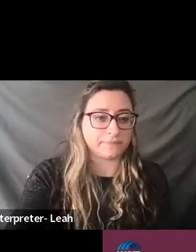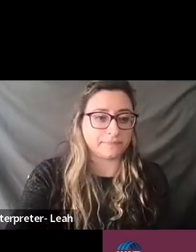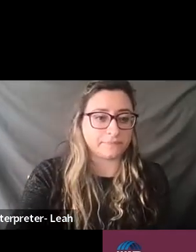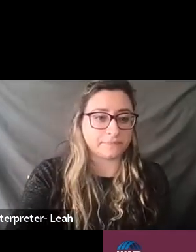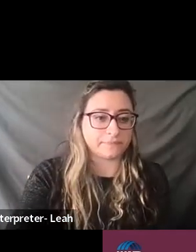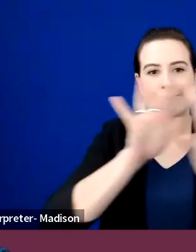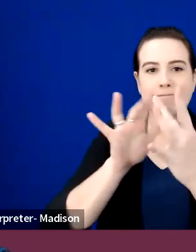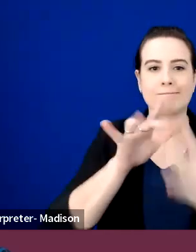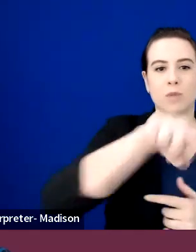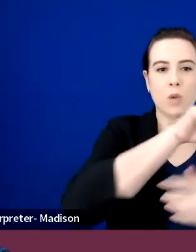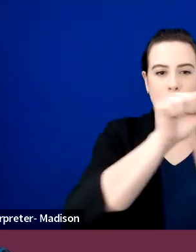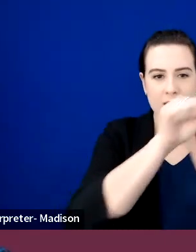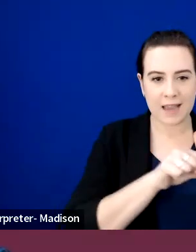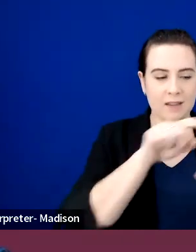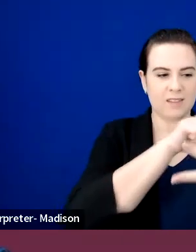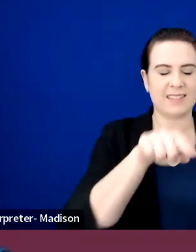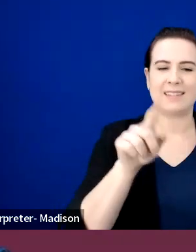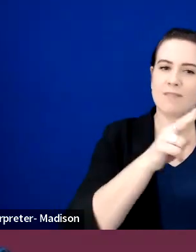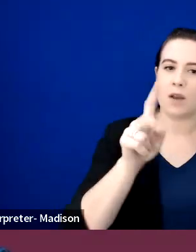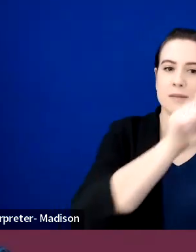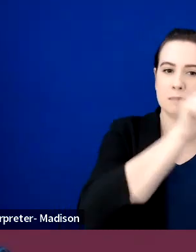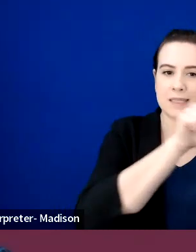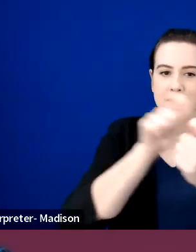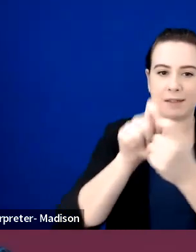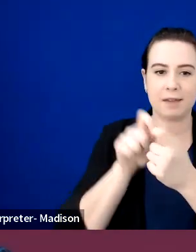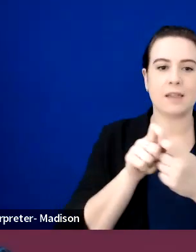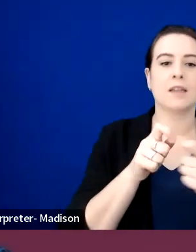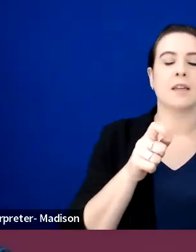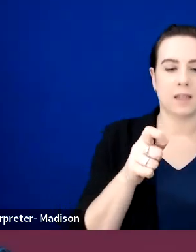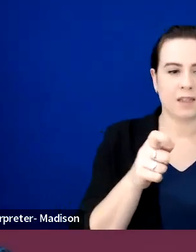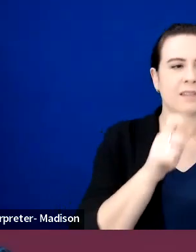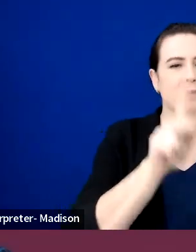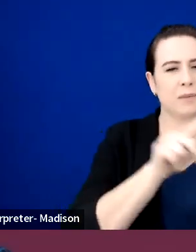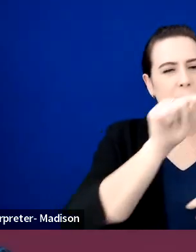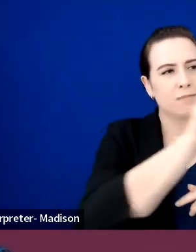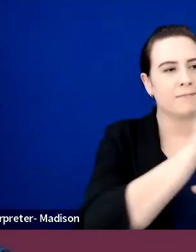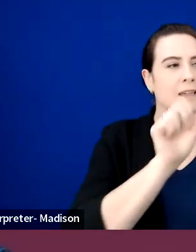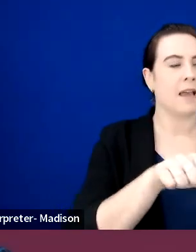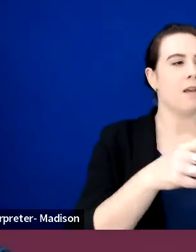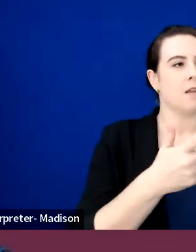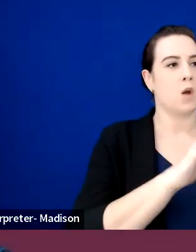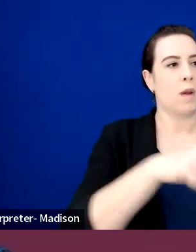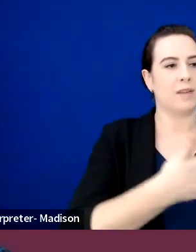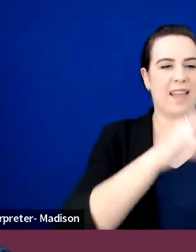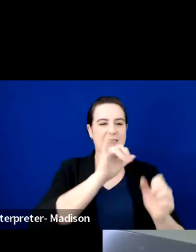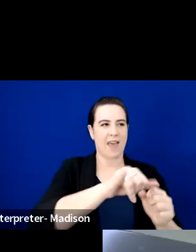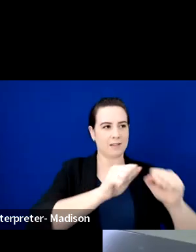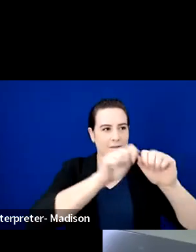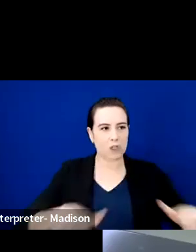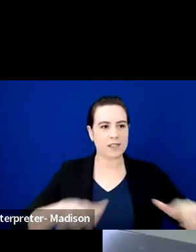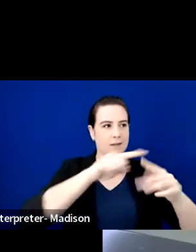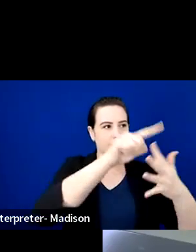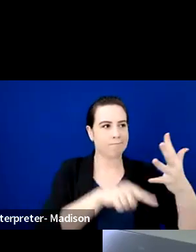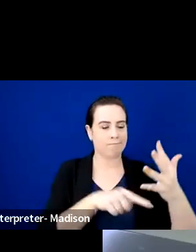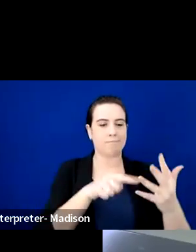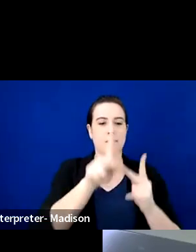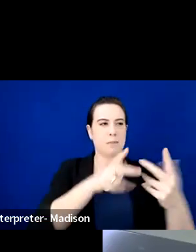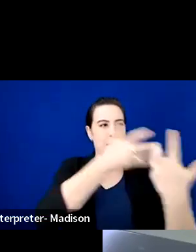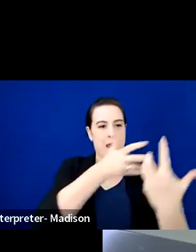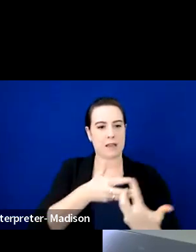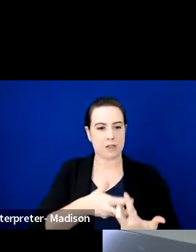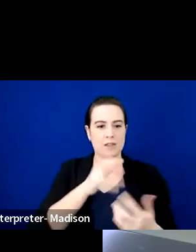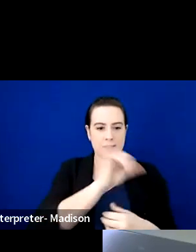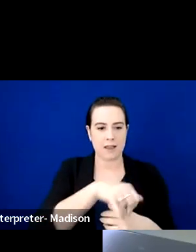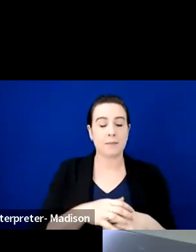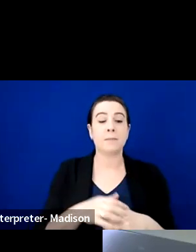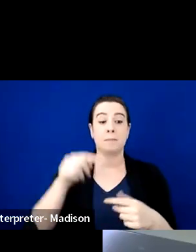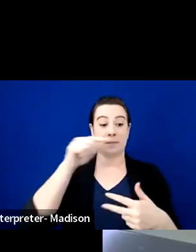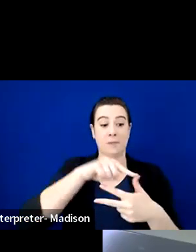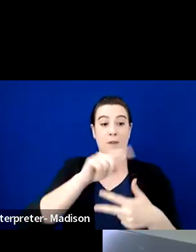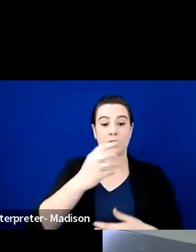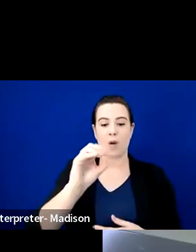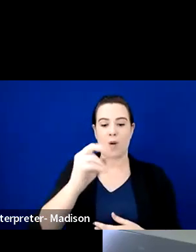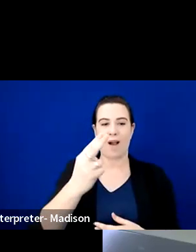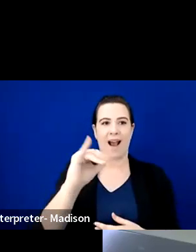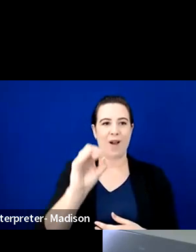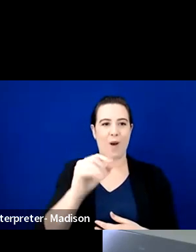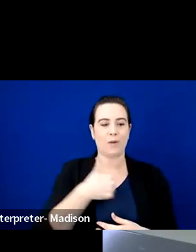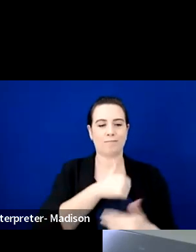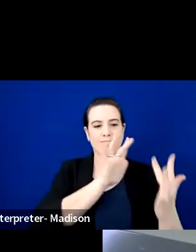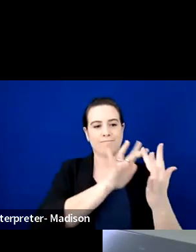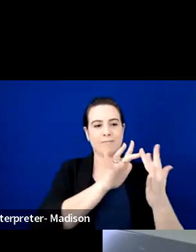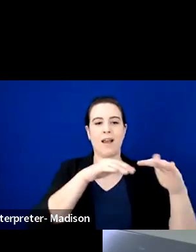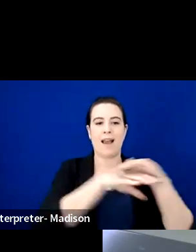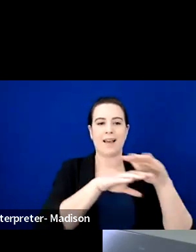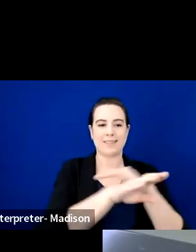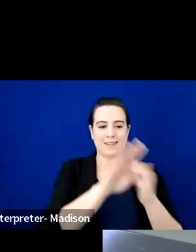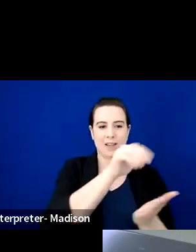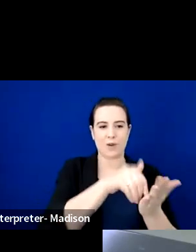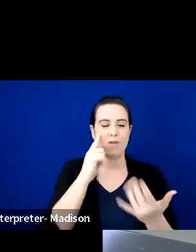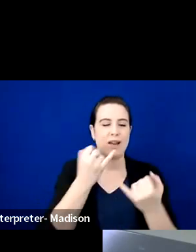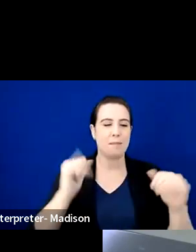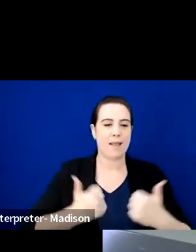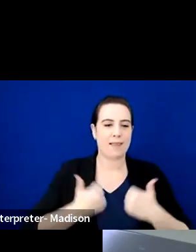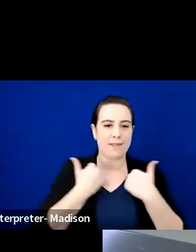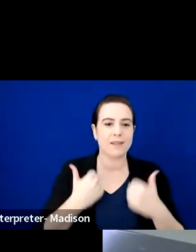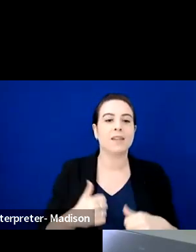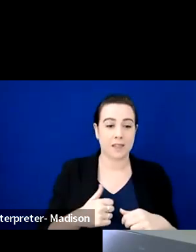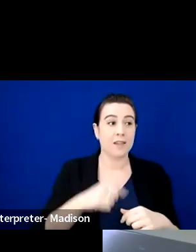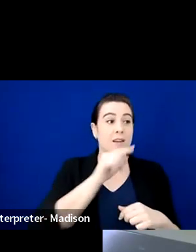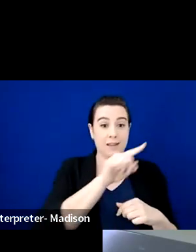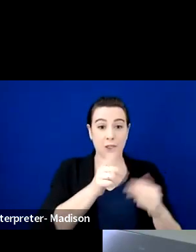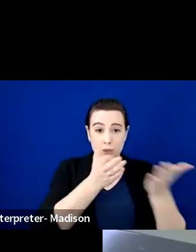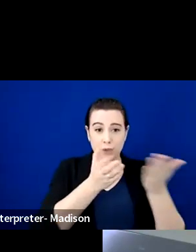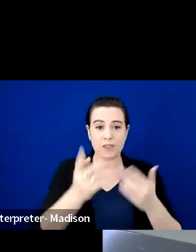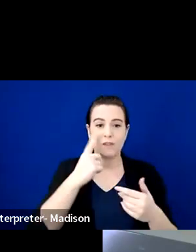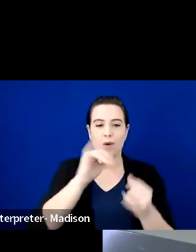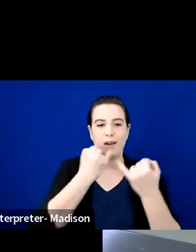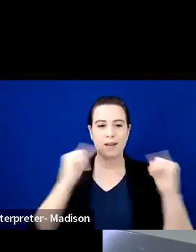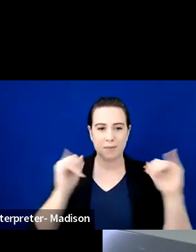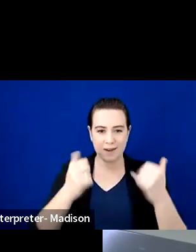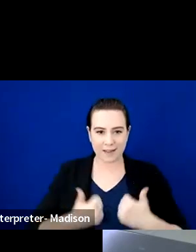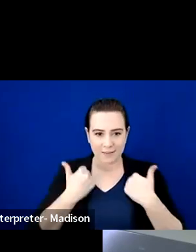We also identified that those three states had a vast diversity of urban, metropolitan, rural, and non-metropolitan communities, diversity of age, ethnicity, and socioeconomic status and social vulnerability index scores.